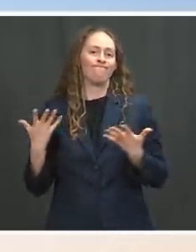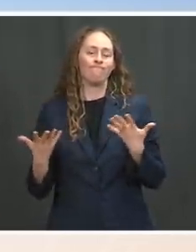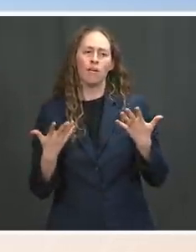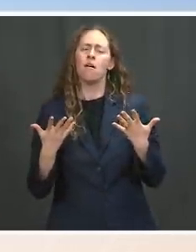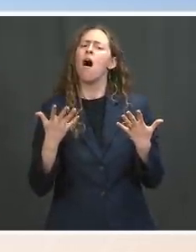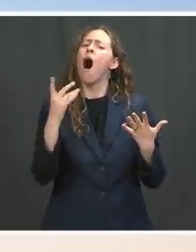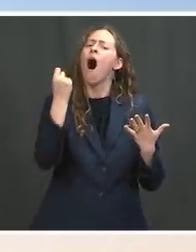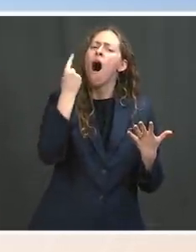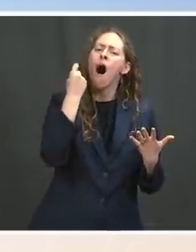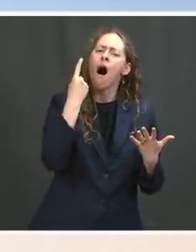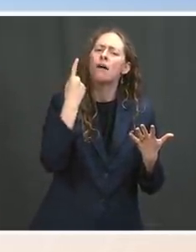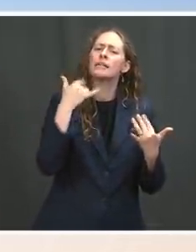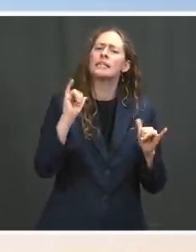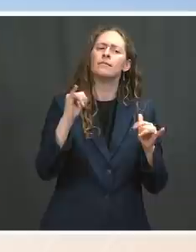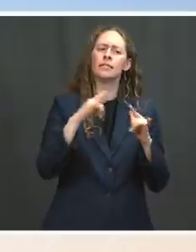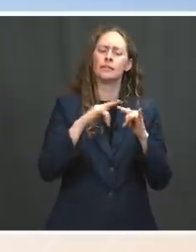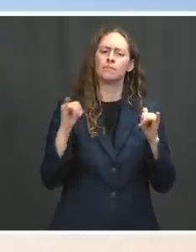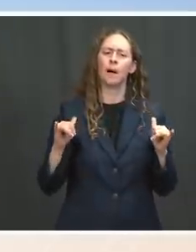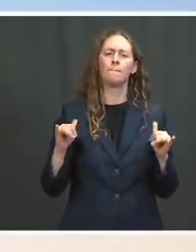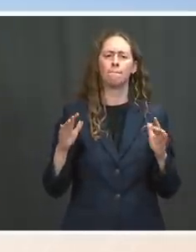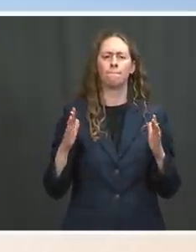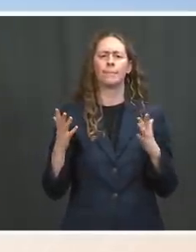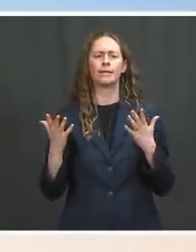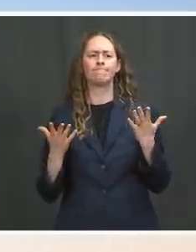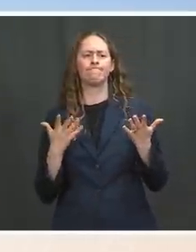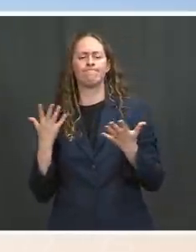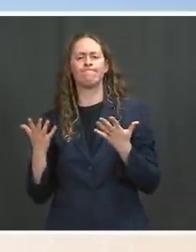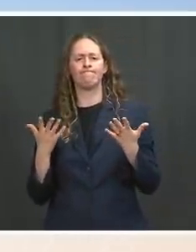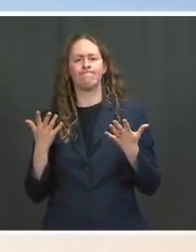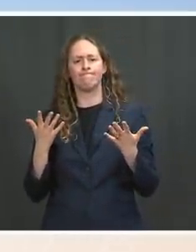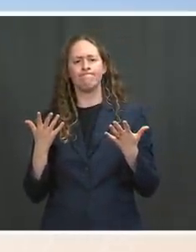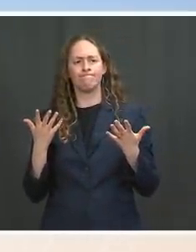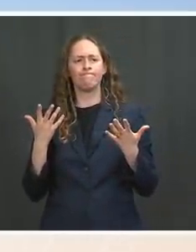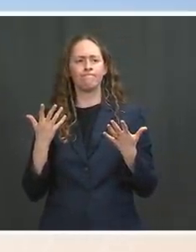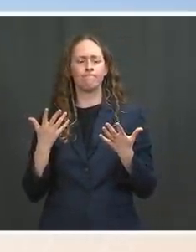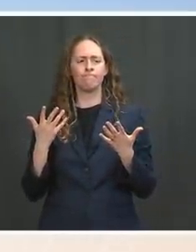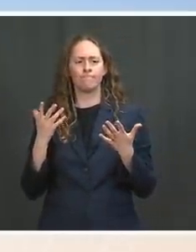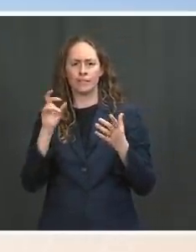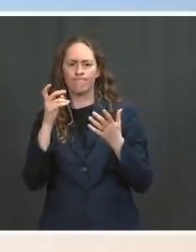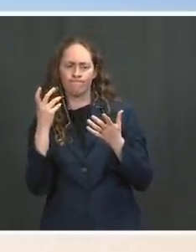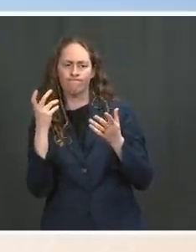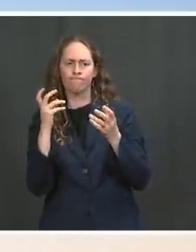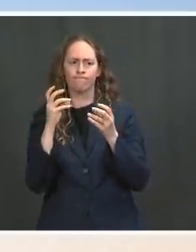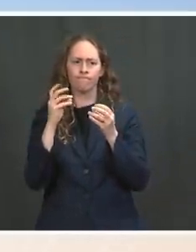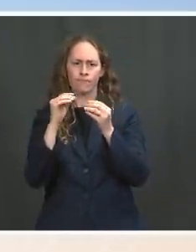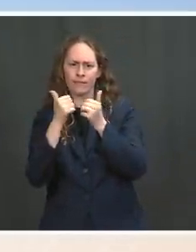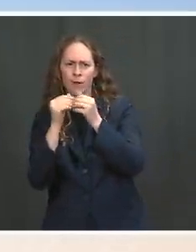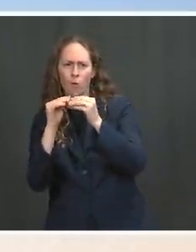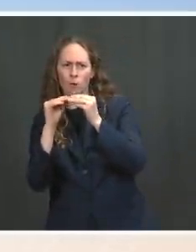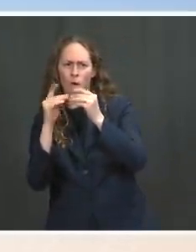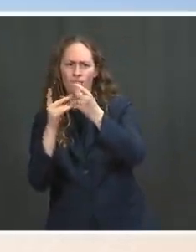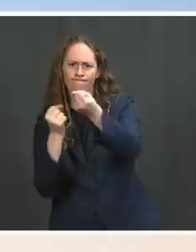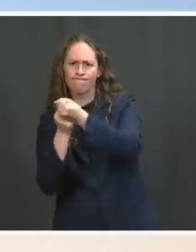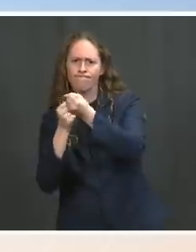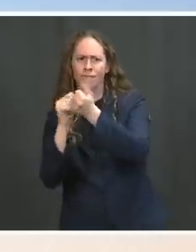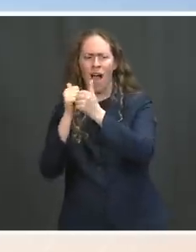and elevated a public-private coordinating apparatus or effort to work with the private sector is because we want to ensure